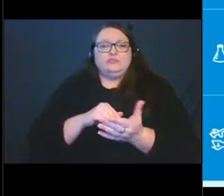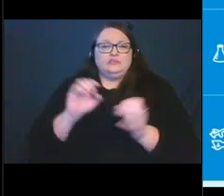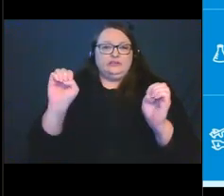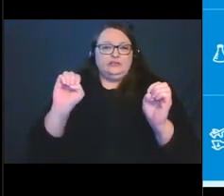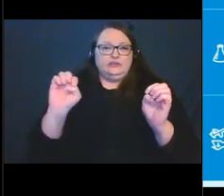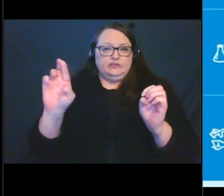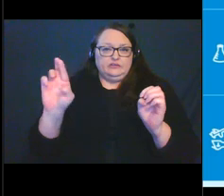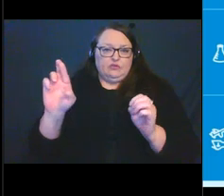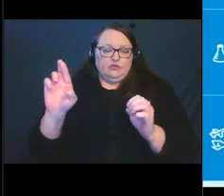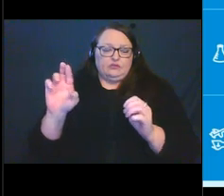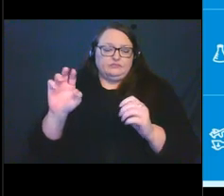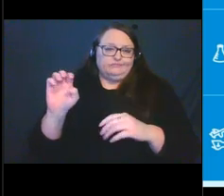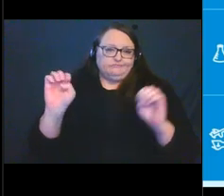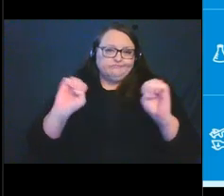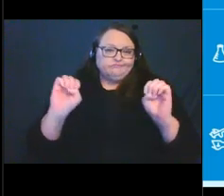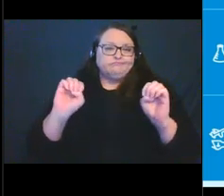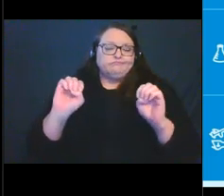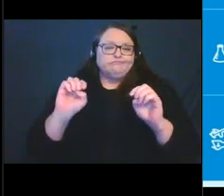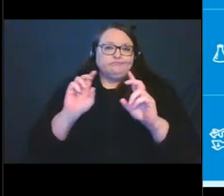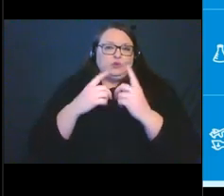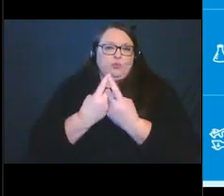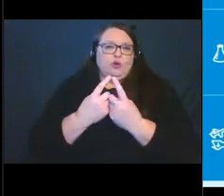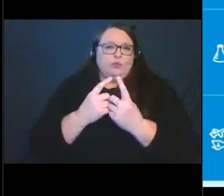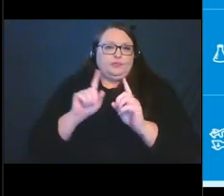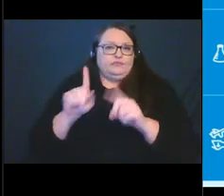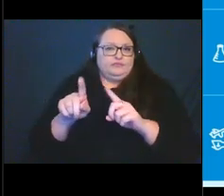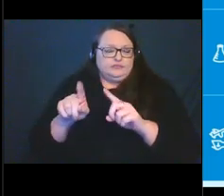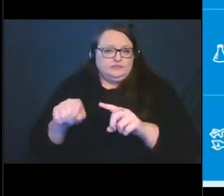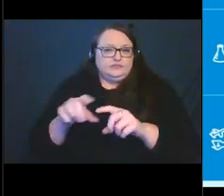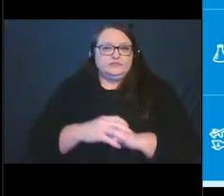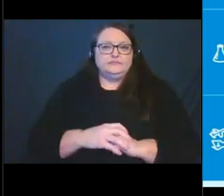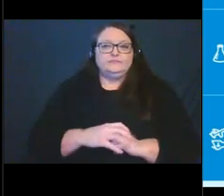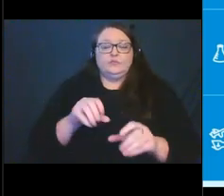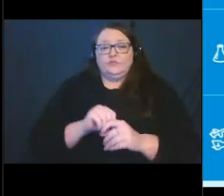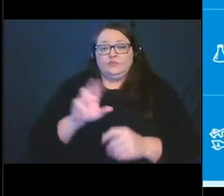data are organized into 10 regions across the continental United States, based on FEMA and